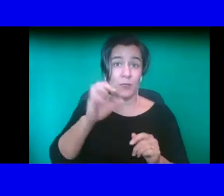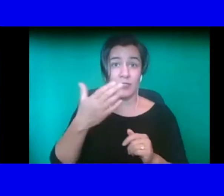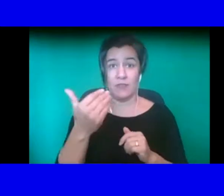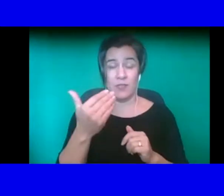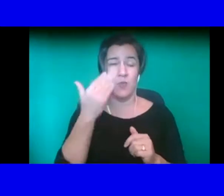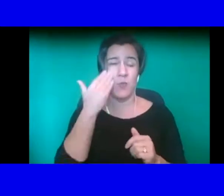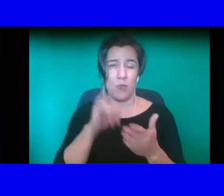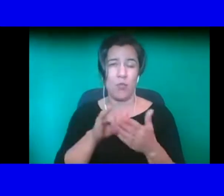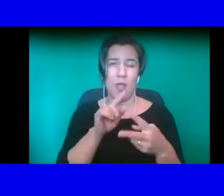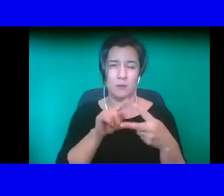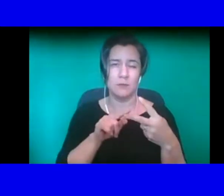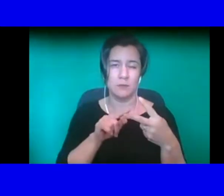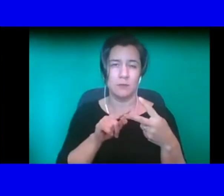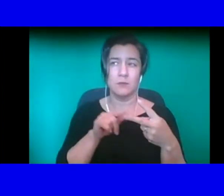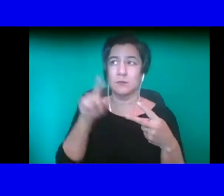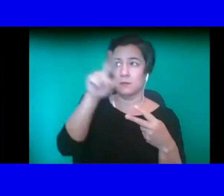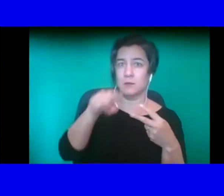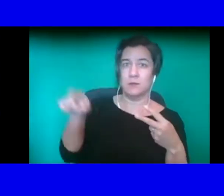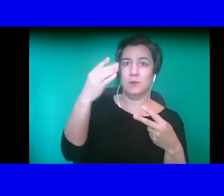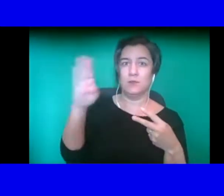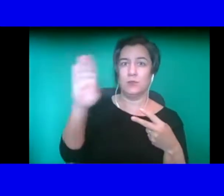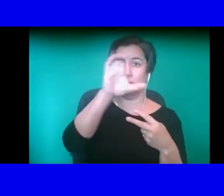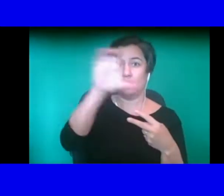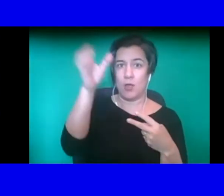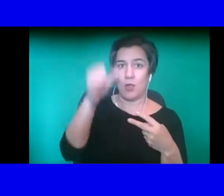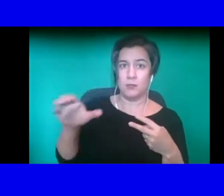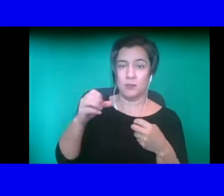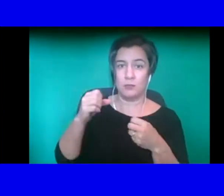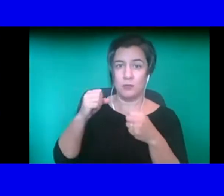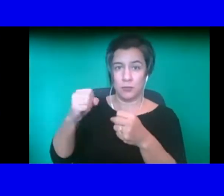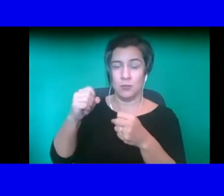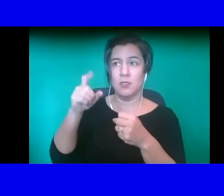The third-party administrator is really -- has been told to emphasize equity,